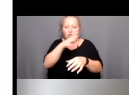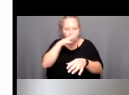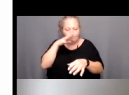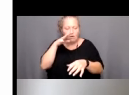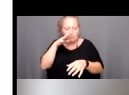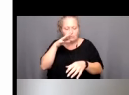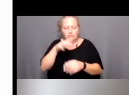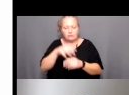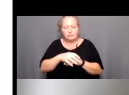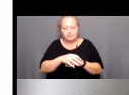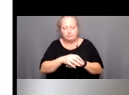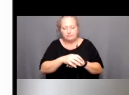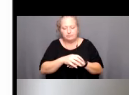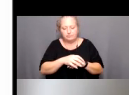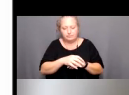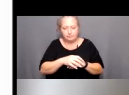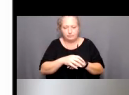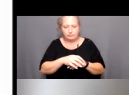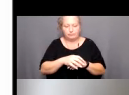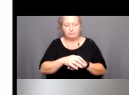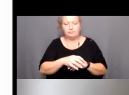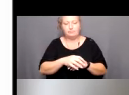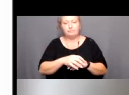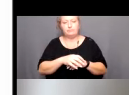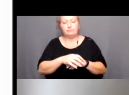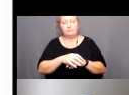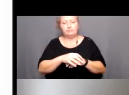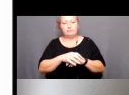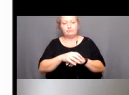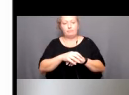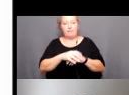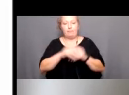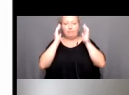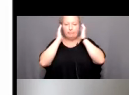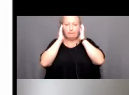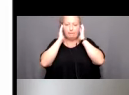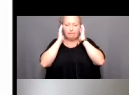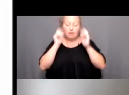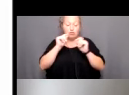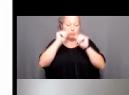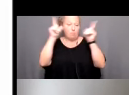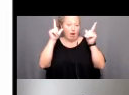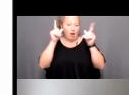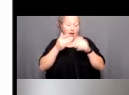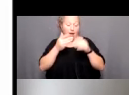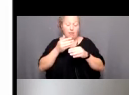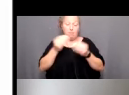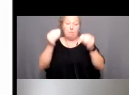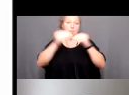One surprising result was the above average rate in the administrative and